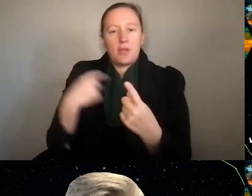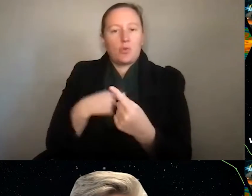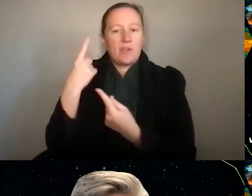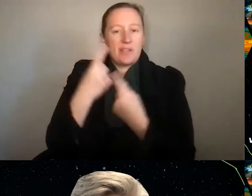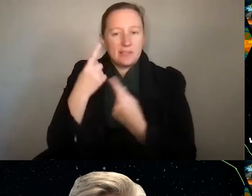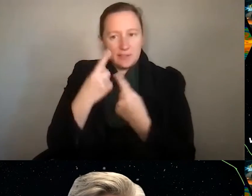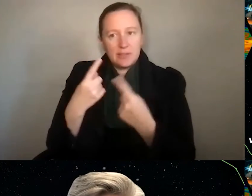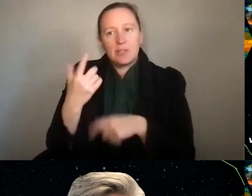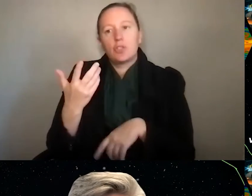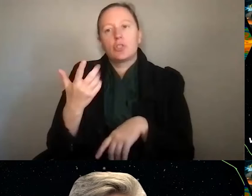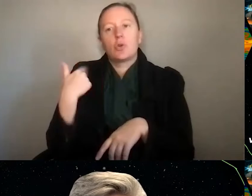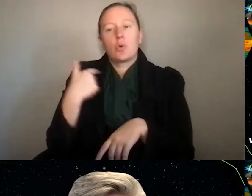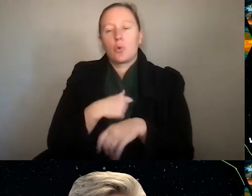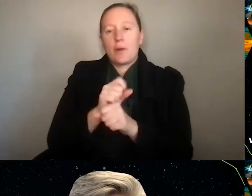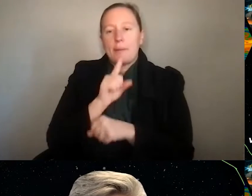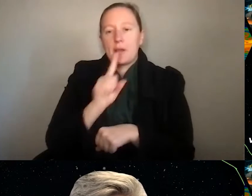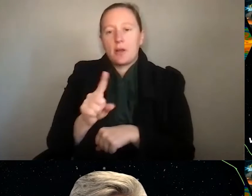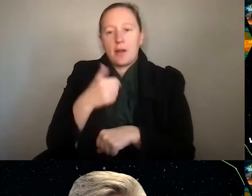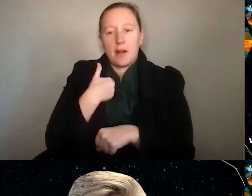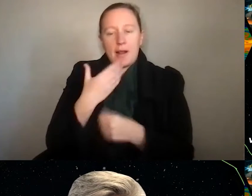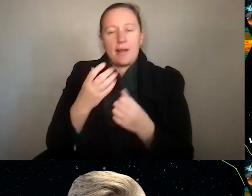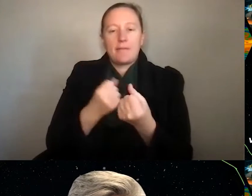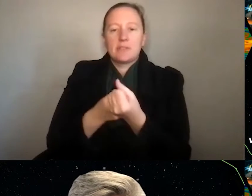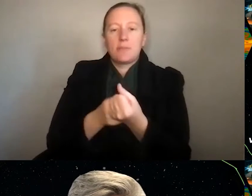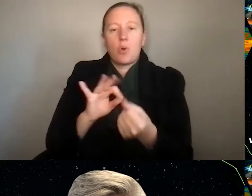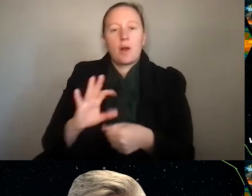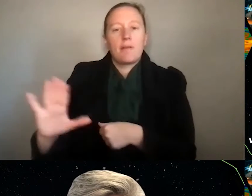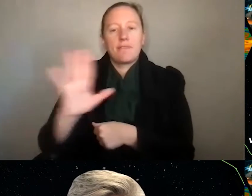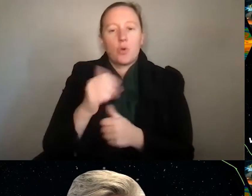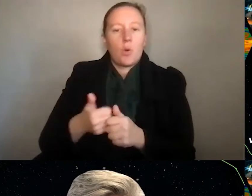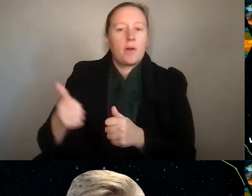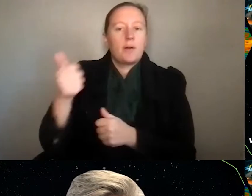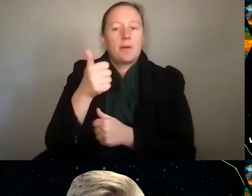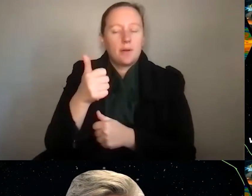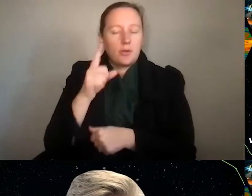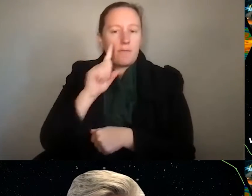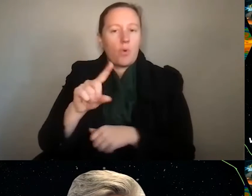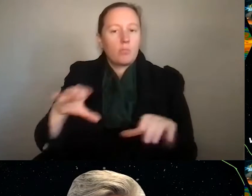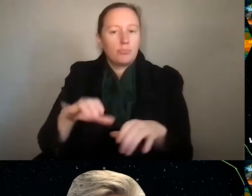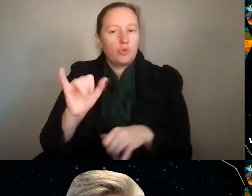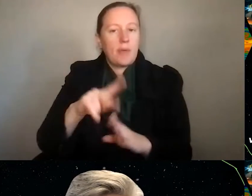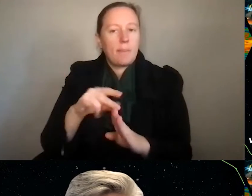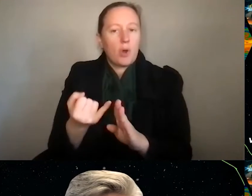we're making sure you have the support of your leadership to carry on that project that idea in particular,